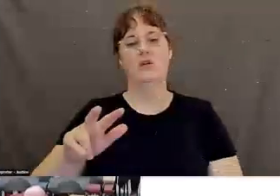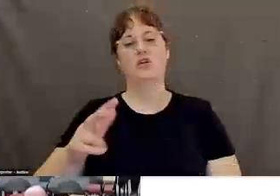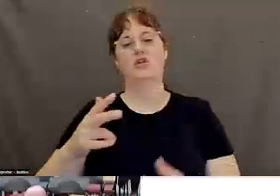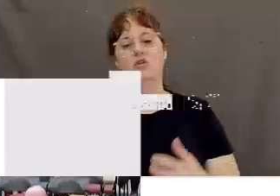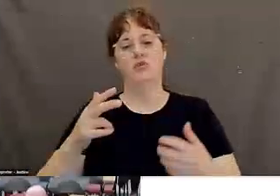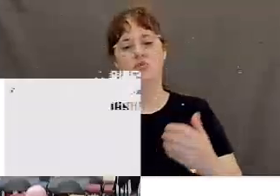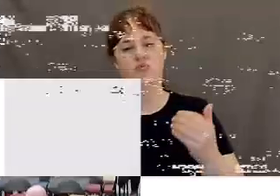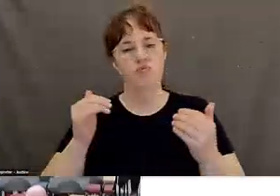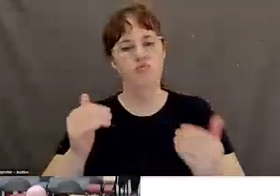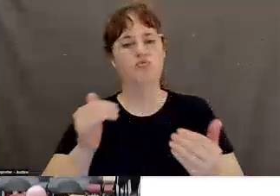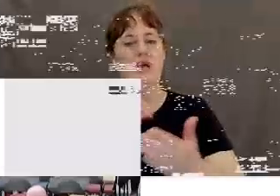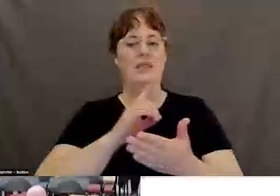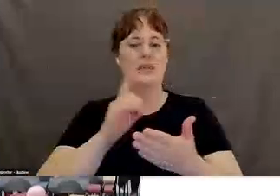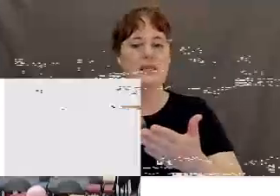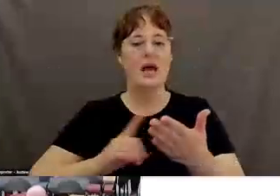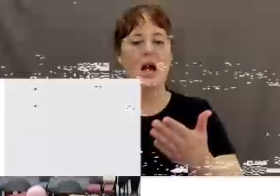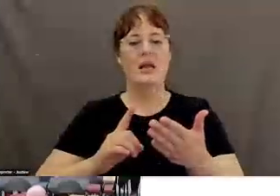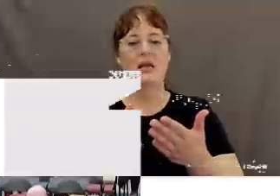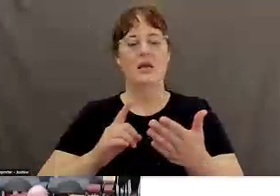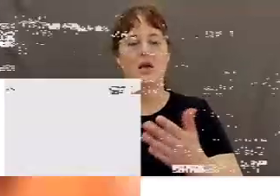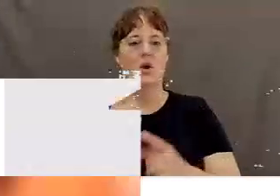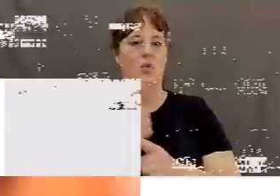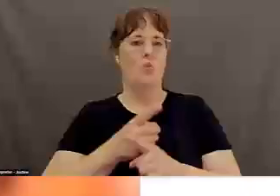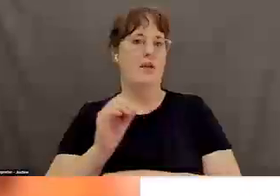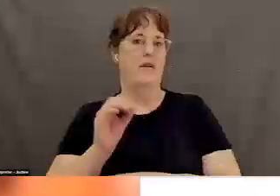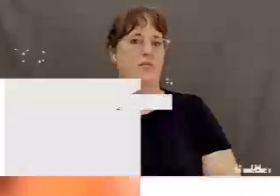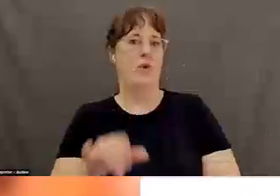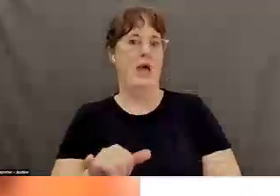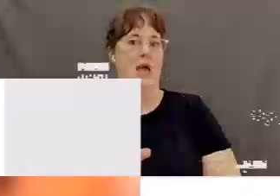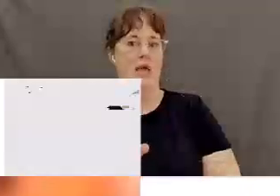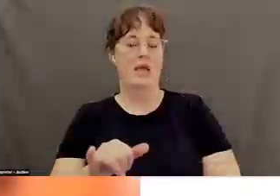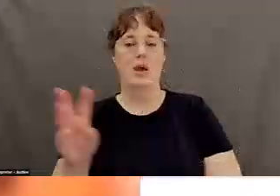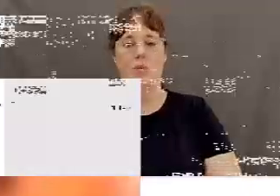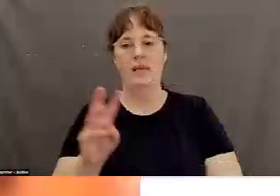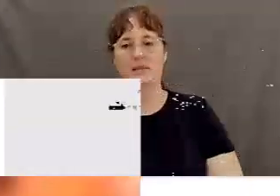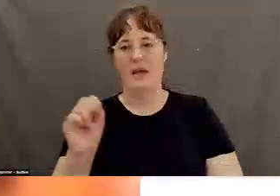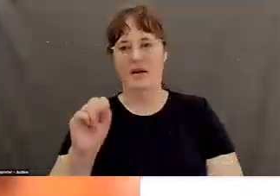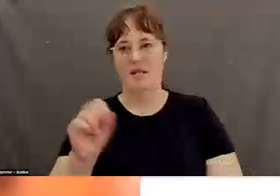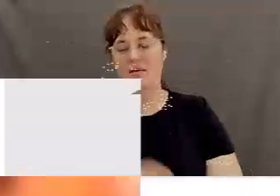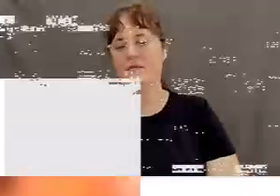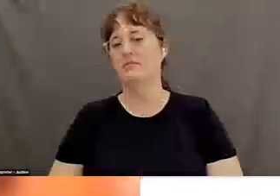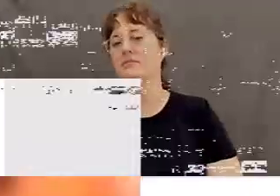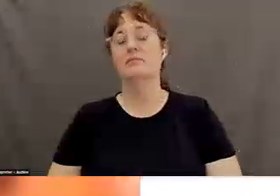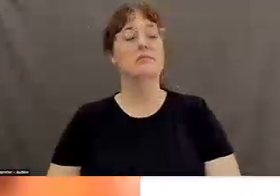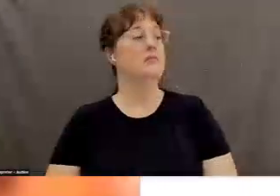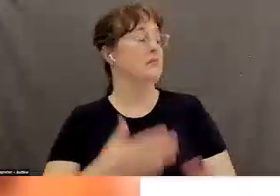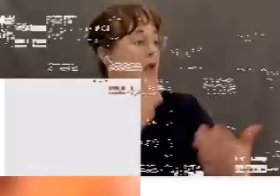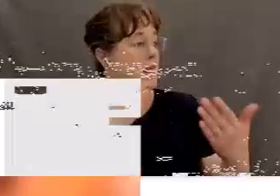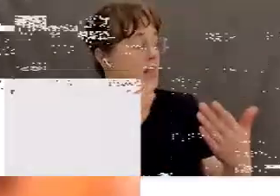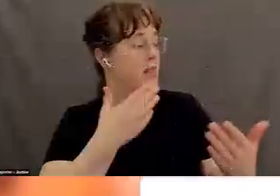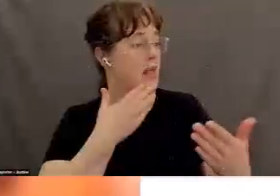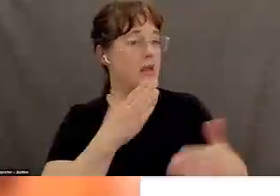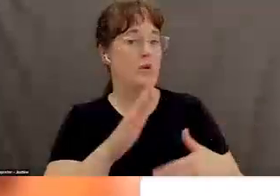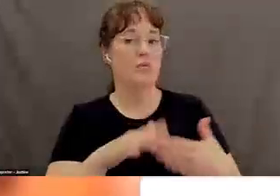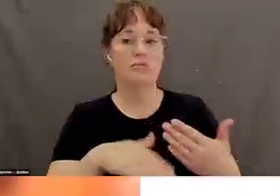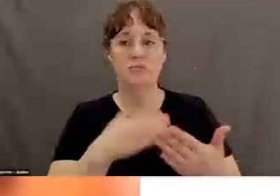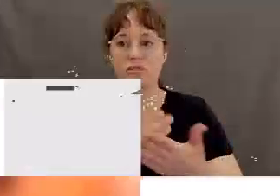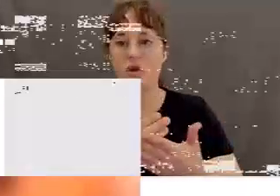Boardroom: With that, we're happy to answer any questions. Boardroom: Thank you both so much, and thank you to your teams and the,